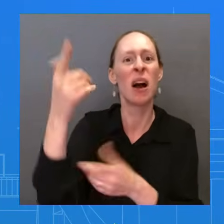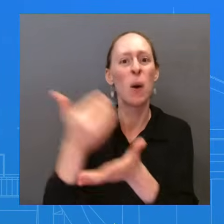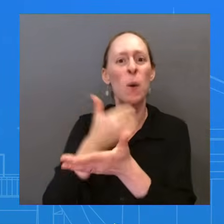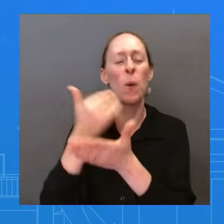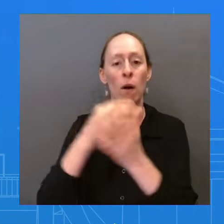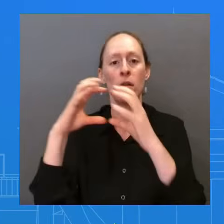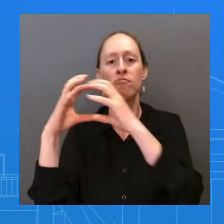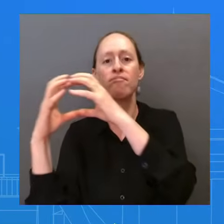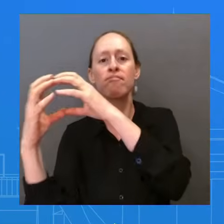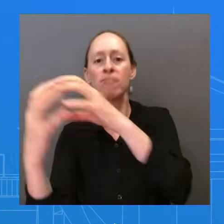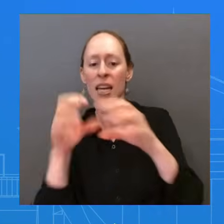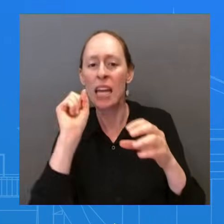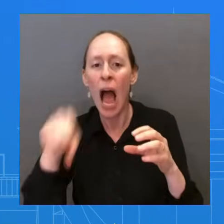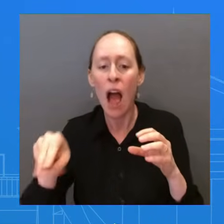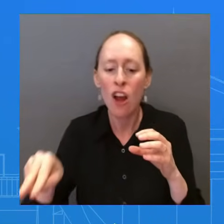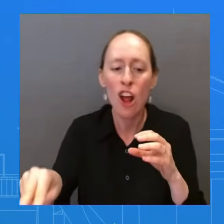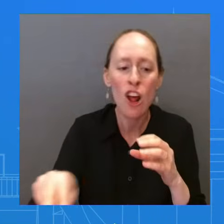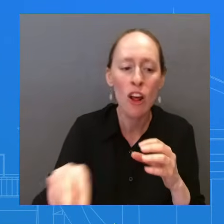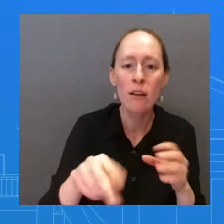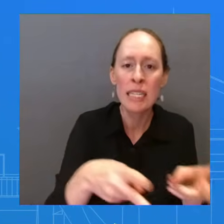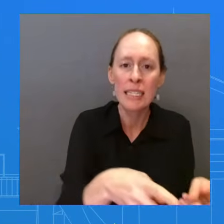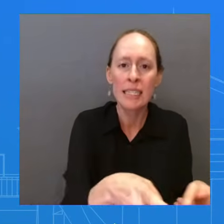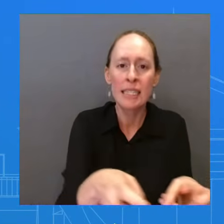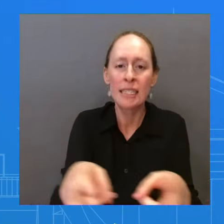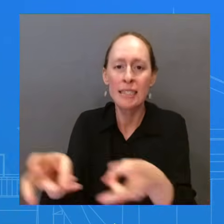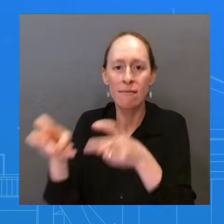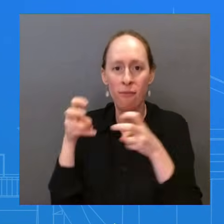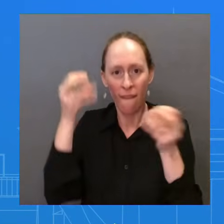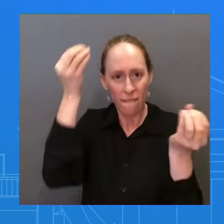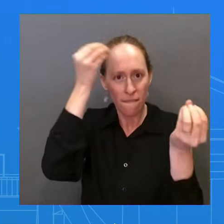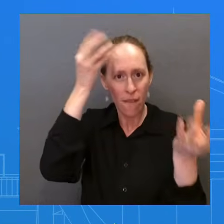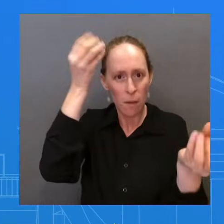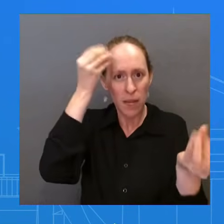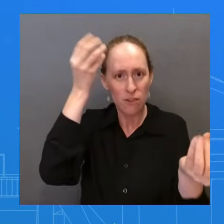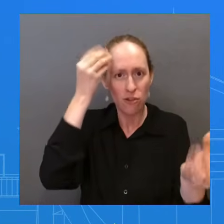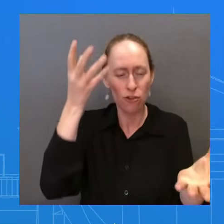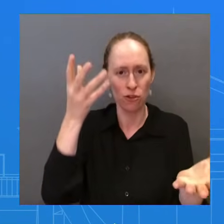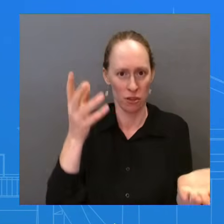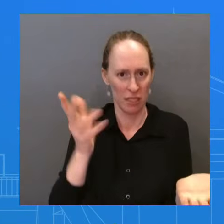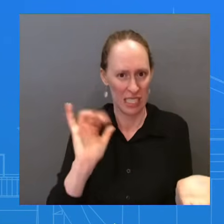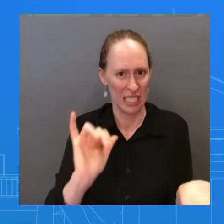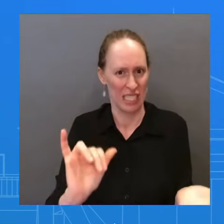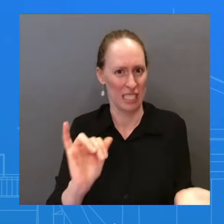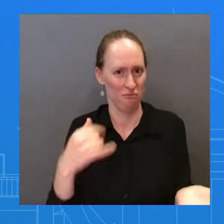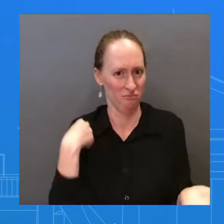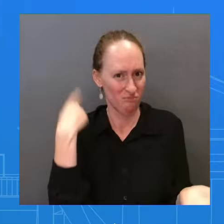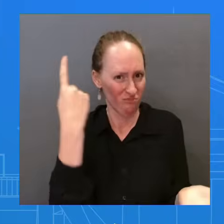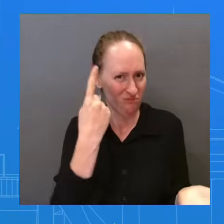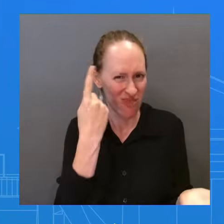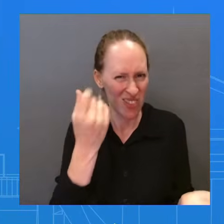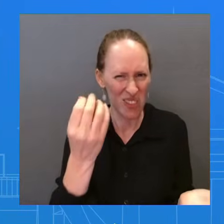that President Biden and President Yoon agreed on under the Washington Declaration? Is that all set up? Is it operational?